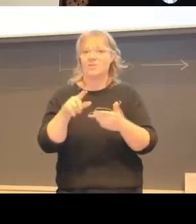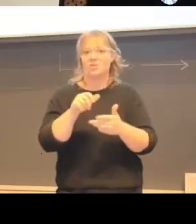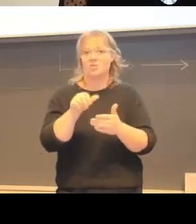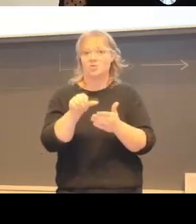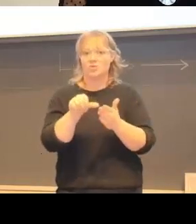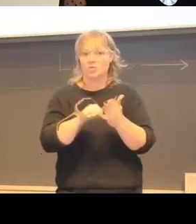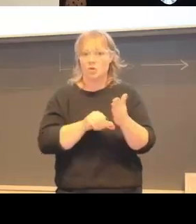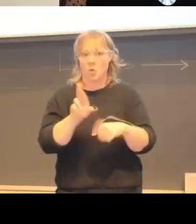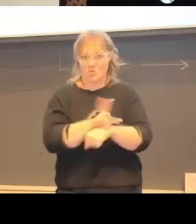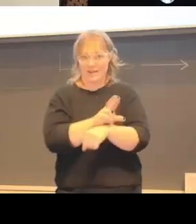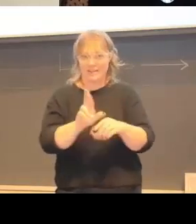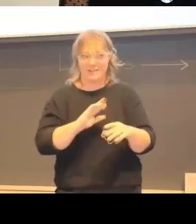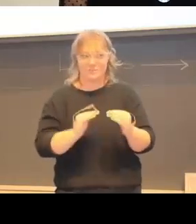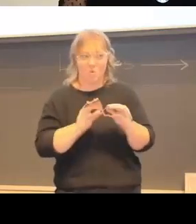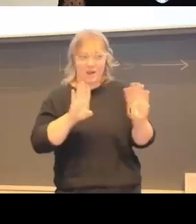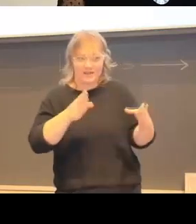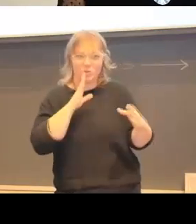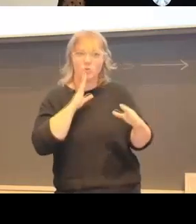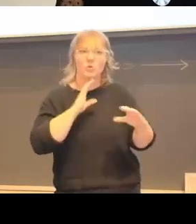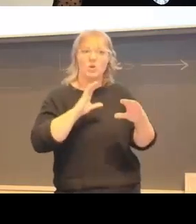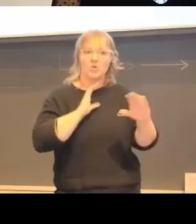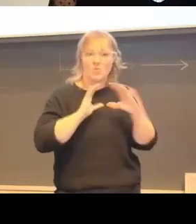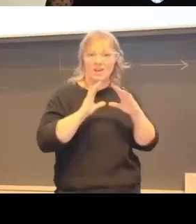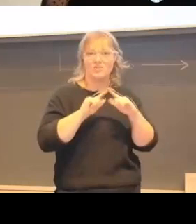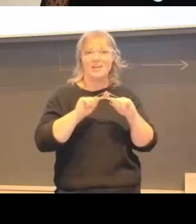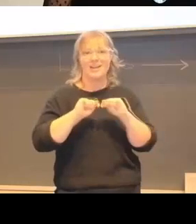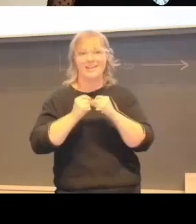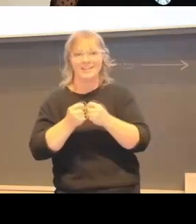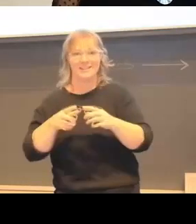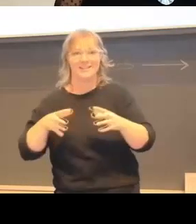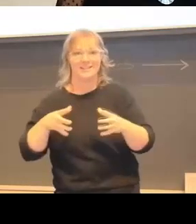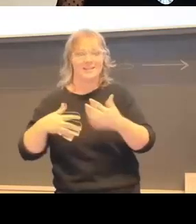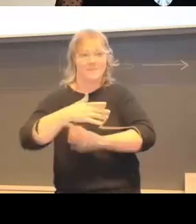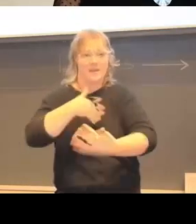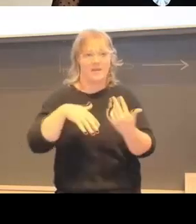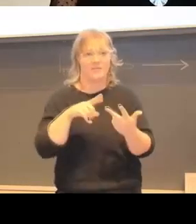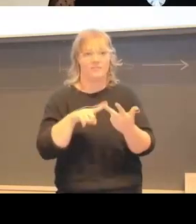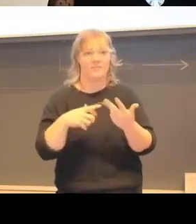communication teaming and systems based practice take for example the work of San colleague a 2015